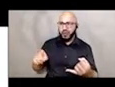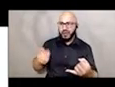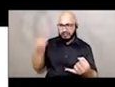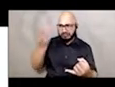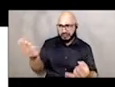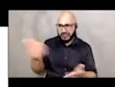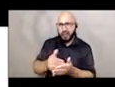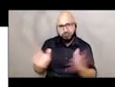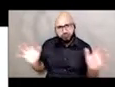Next, slide please.